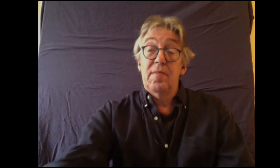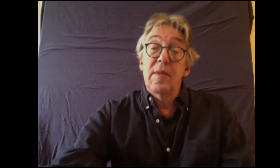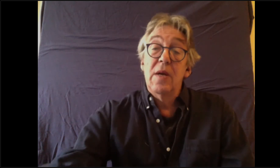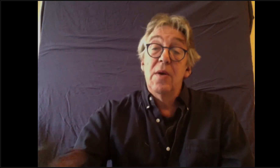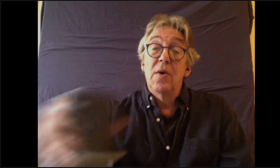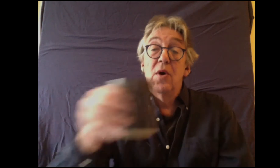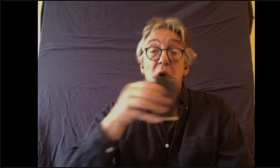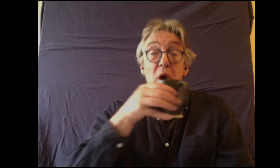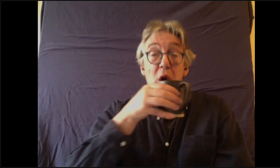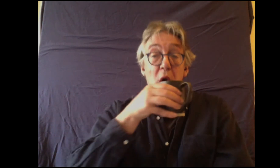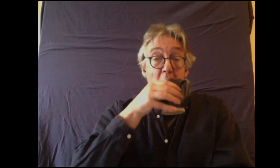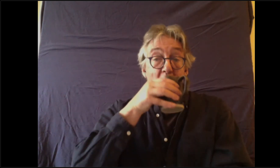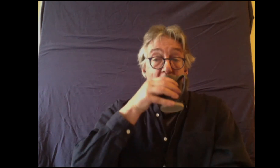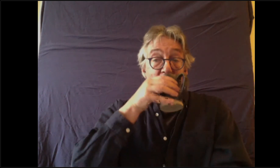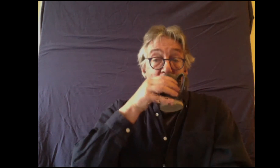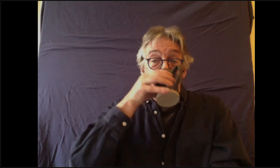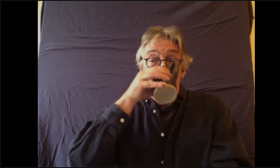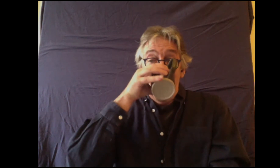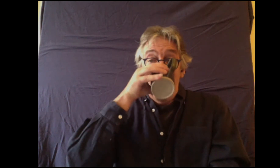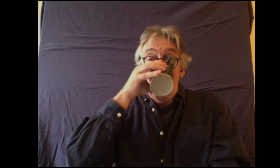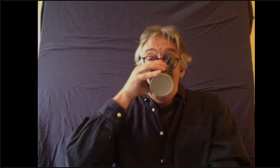And I hope Catherine is ready.